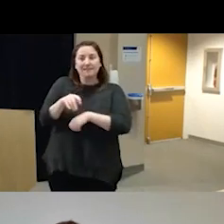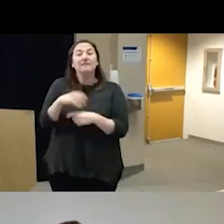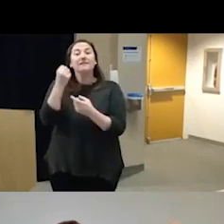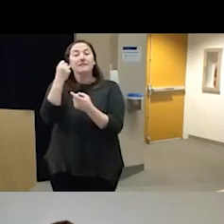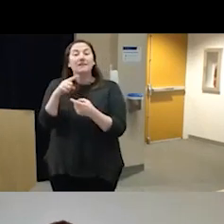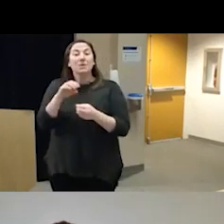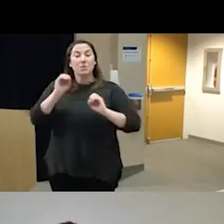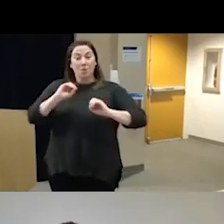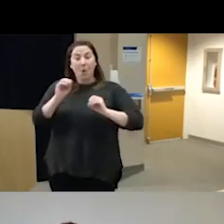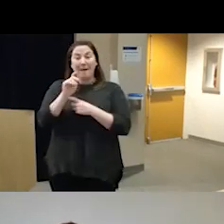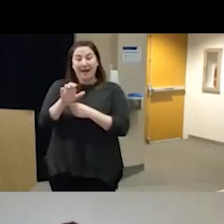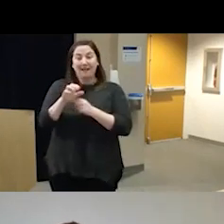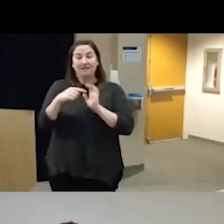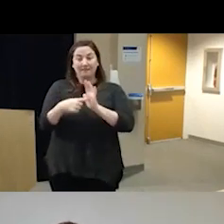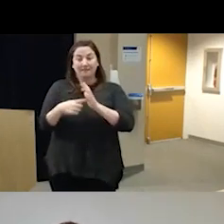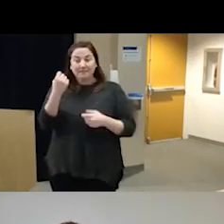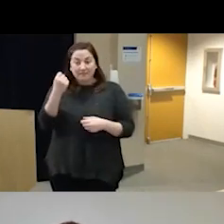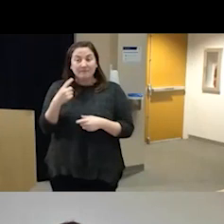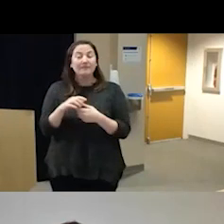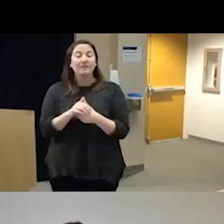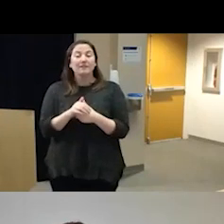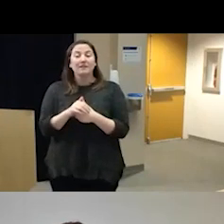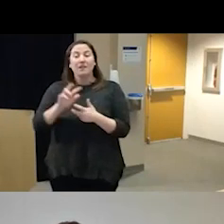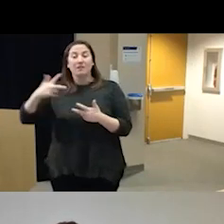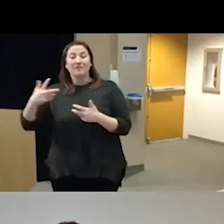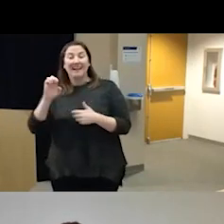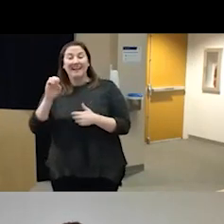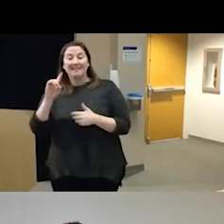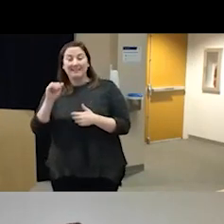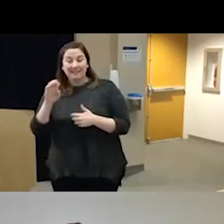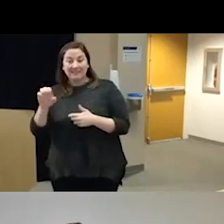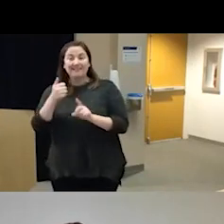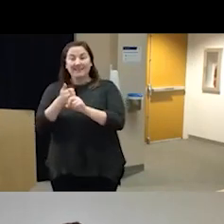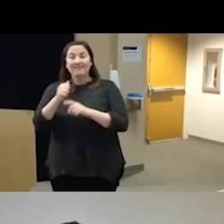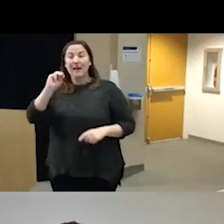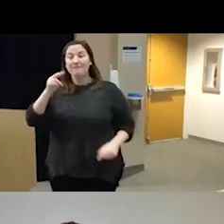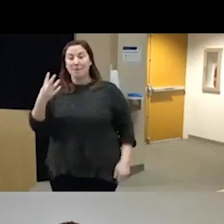The follow-on agent amracudin which is an M4 positive allosteric modulator.